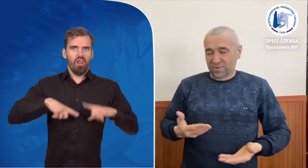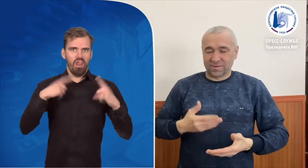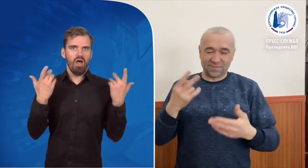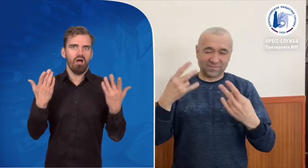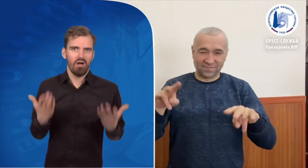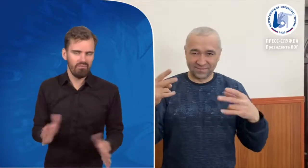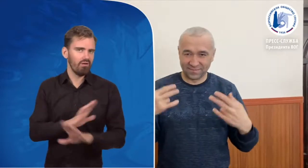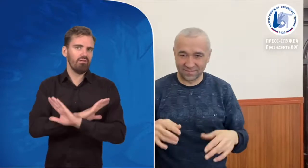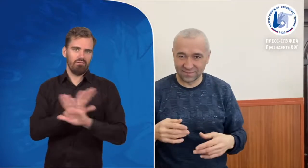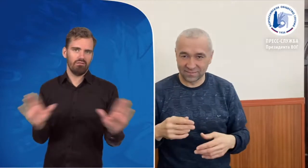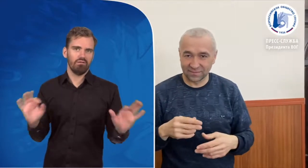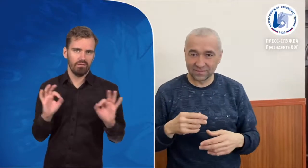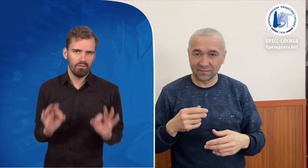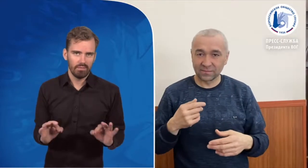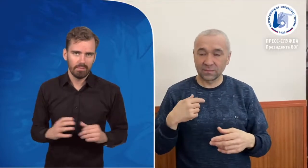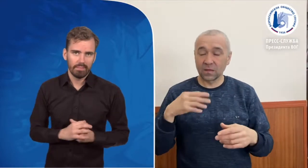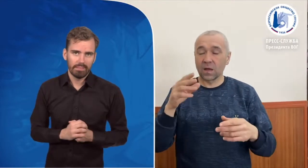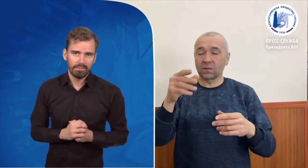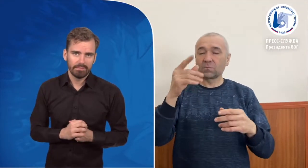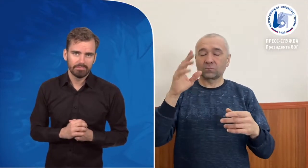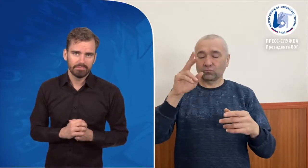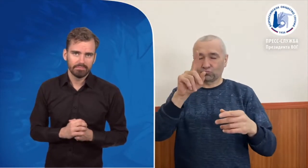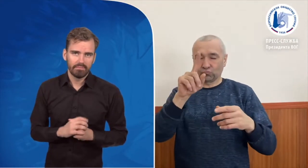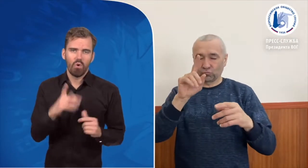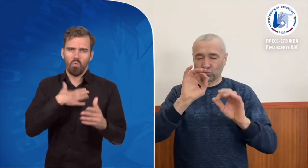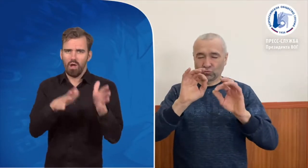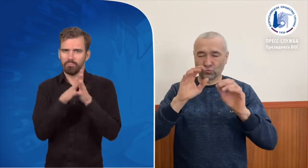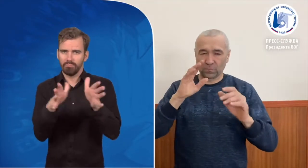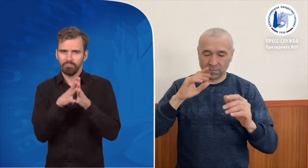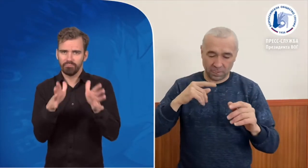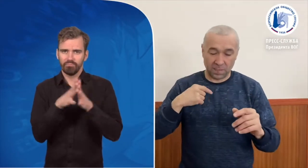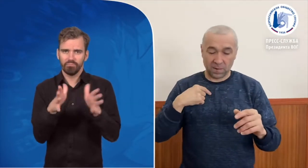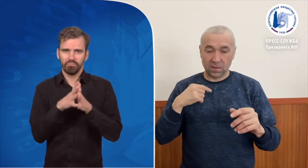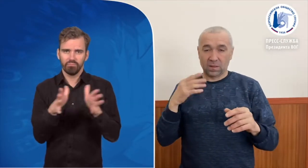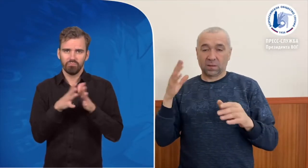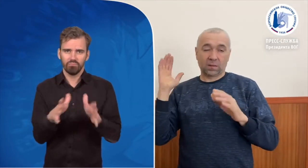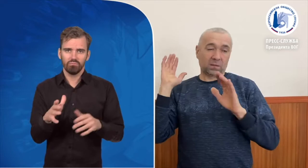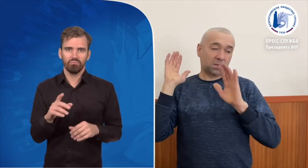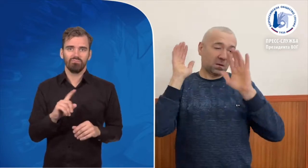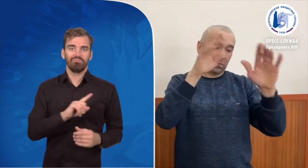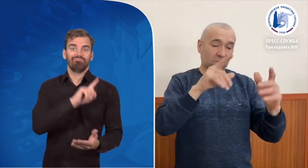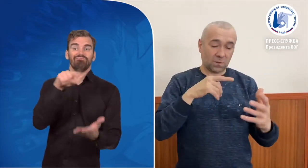but fortunately it was not needed, as we were found. I'll tell you what happened after.